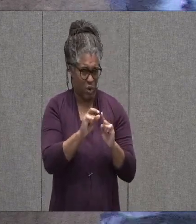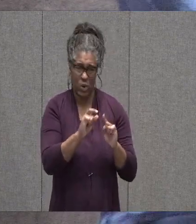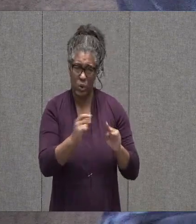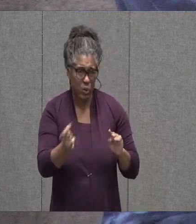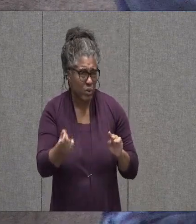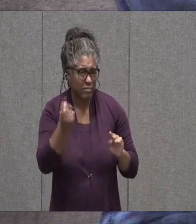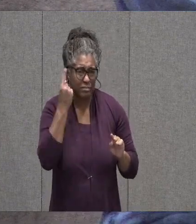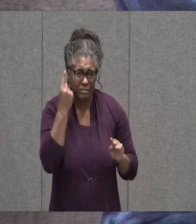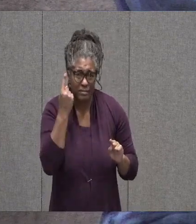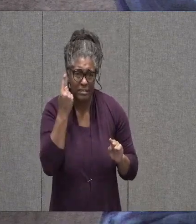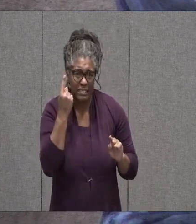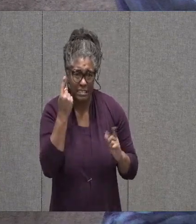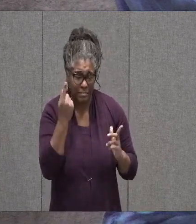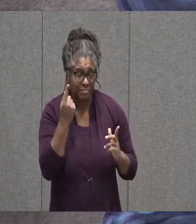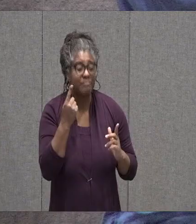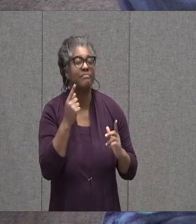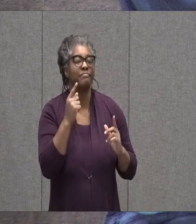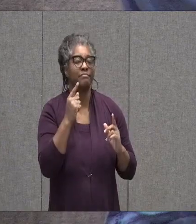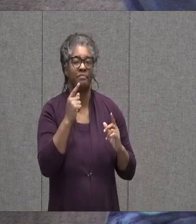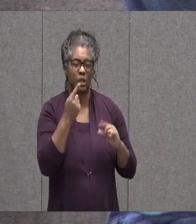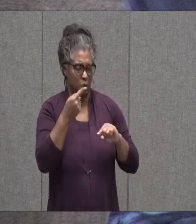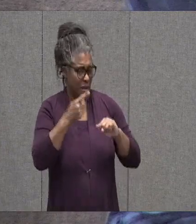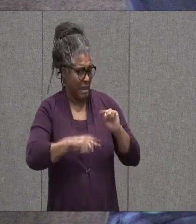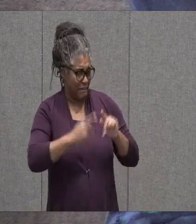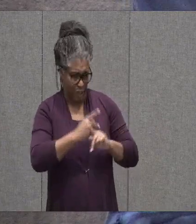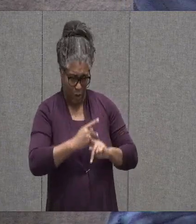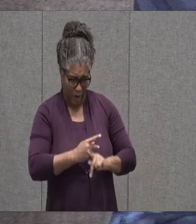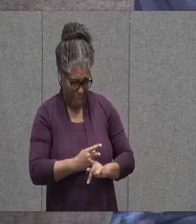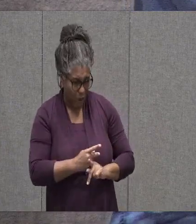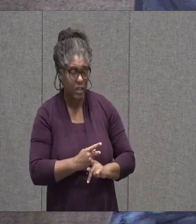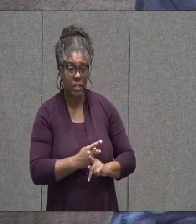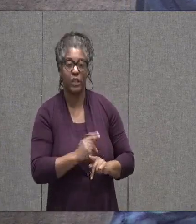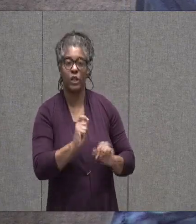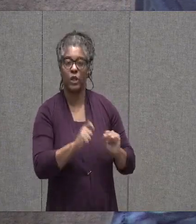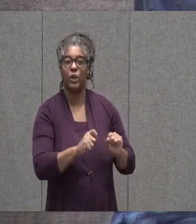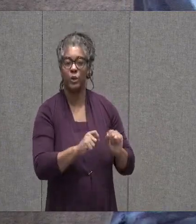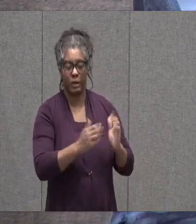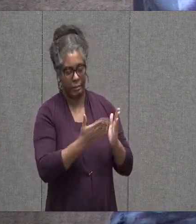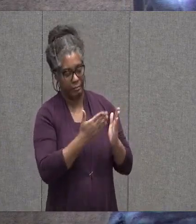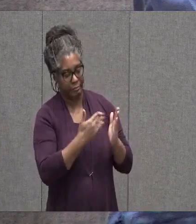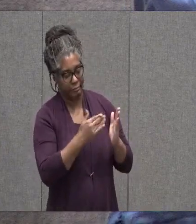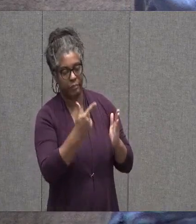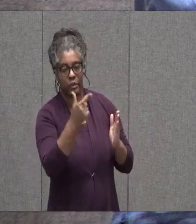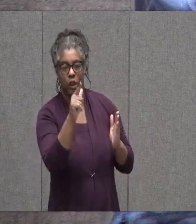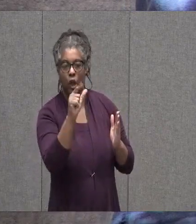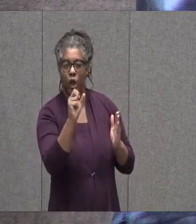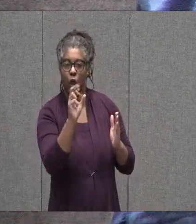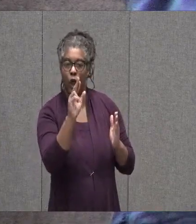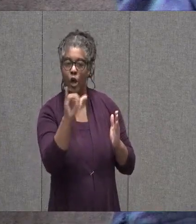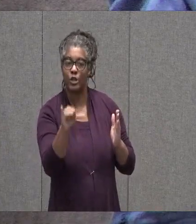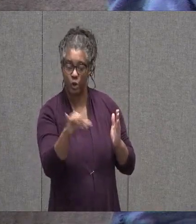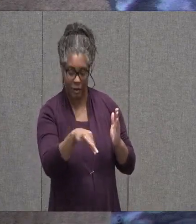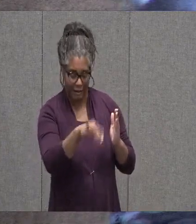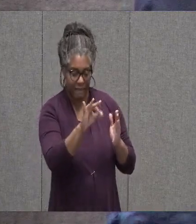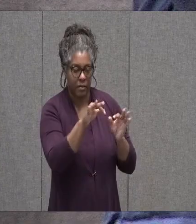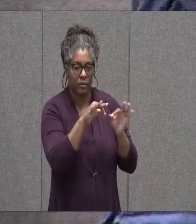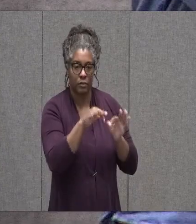The other thing that informational texts do that is very helpful is, if you are studying one thing,